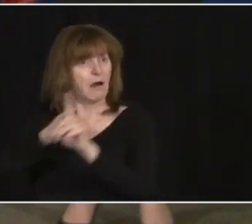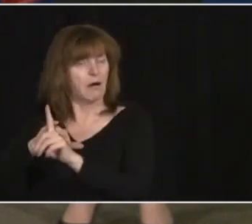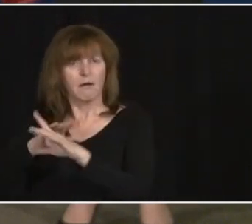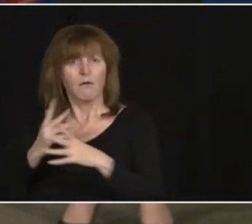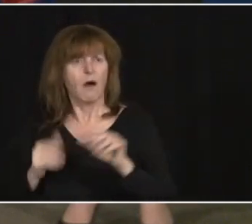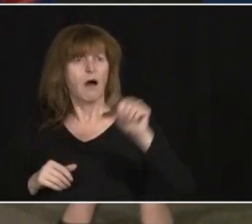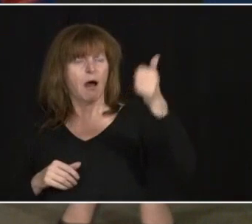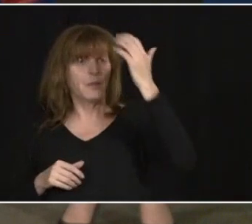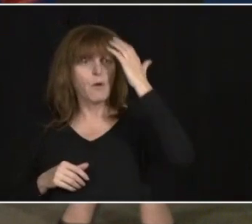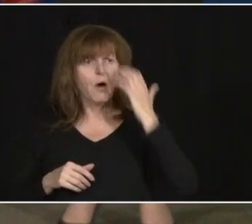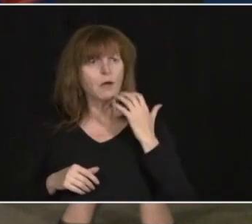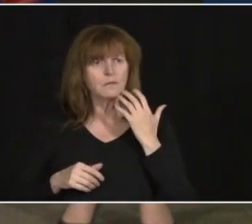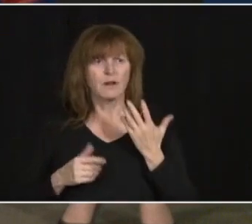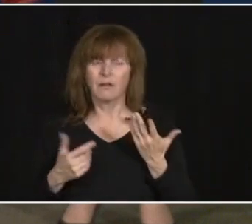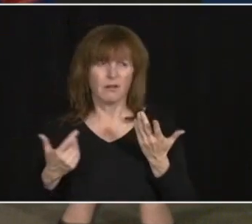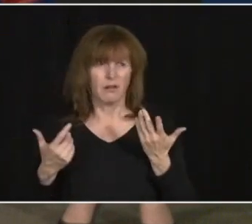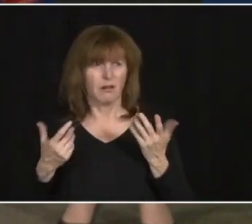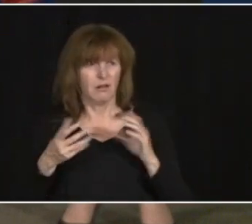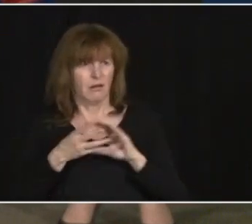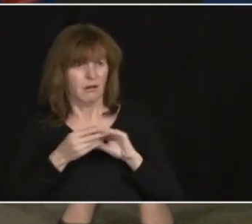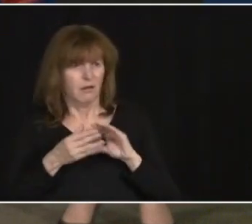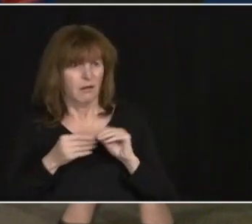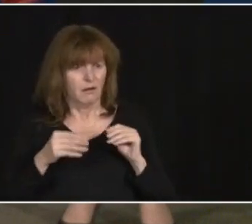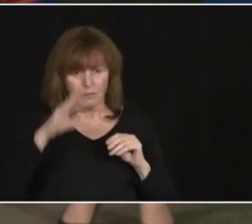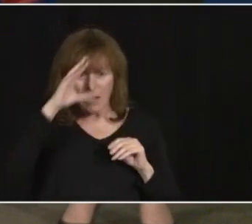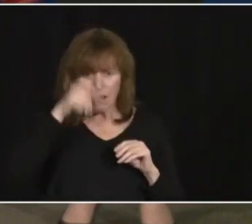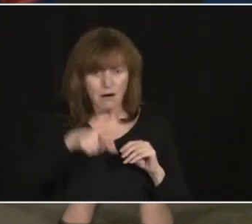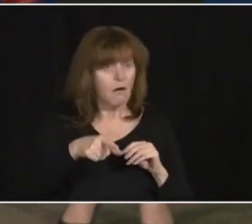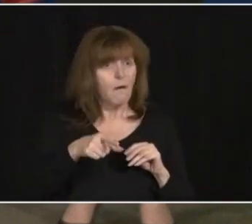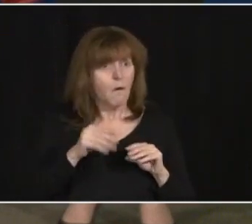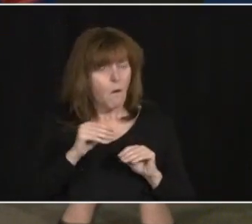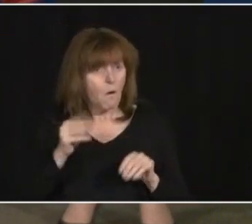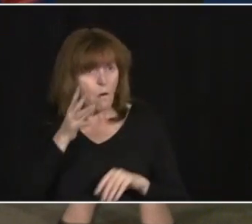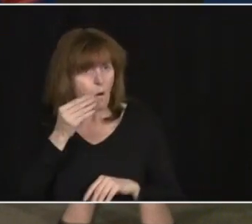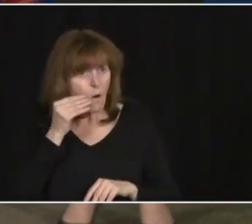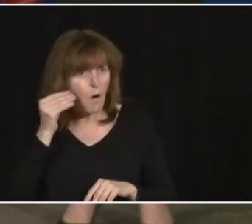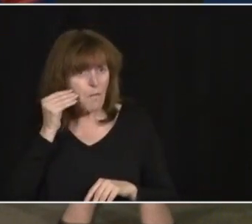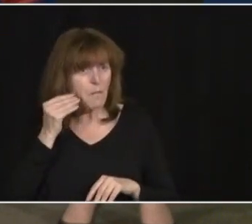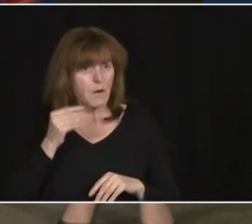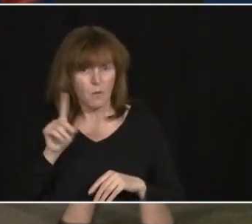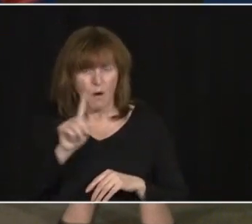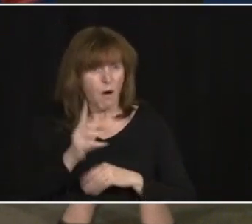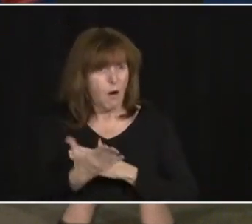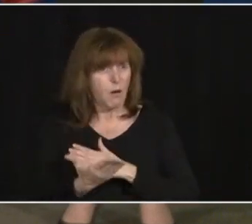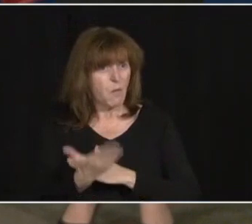another case a hospital putting a homeless man into a cab at 1 A.M. bound for a Toronto shell.